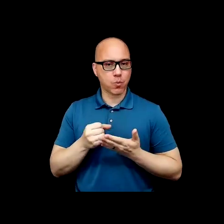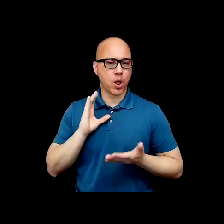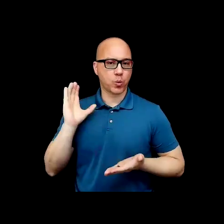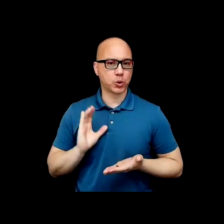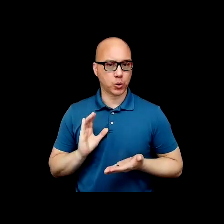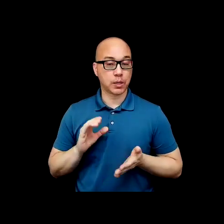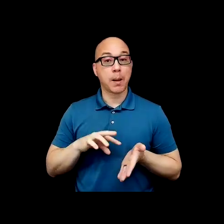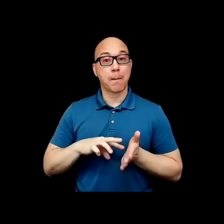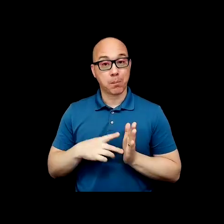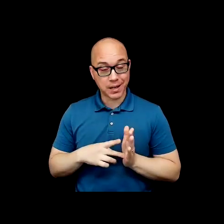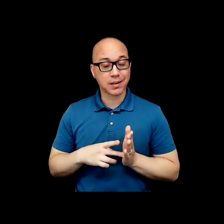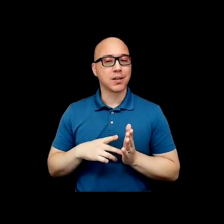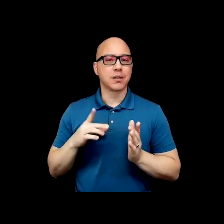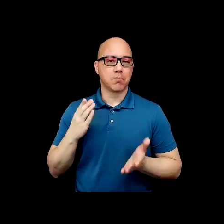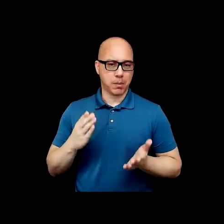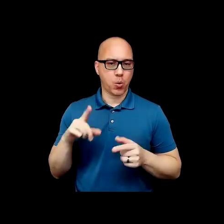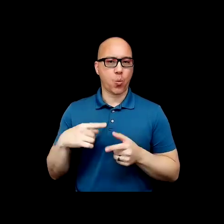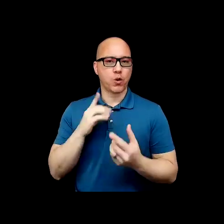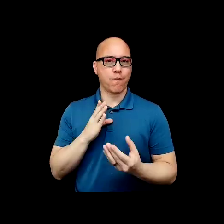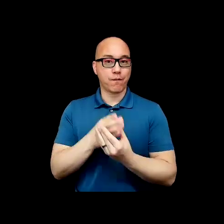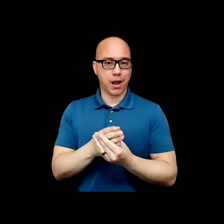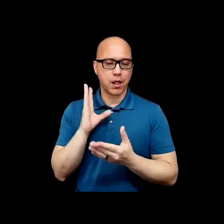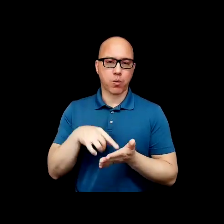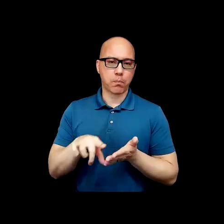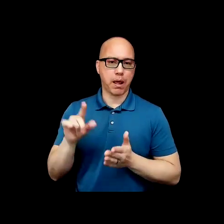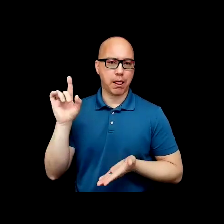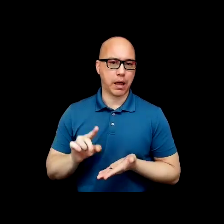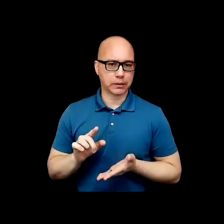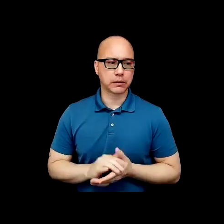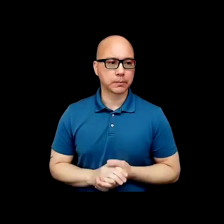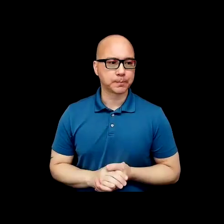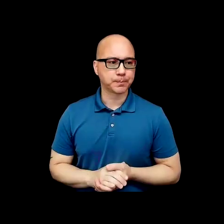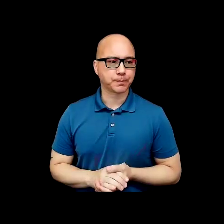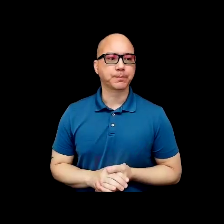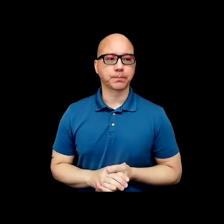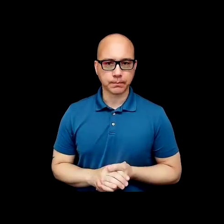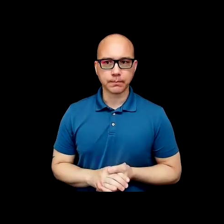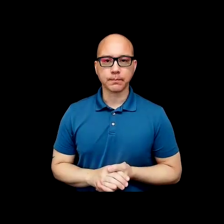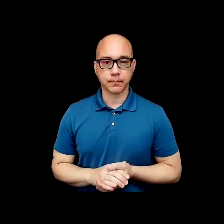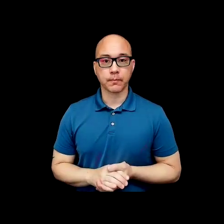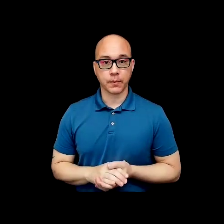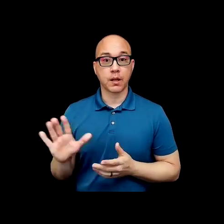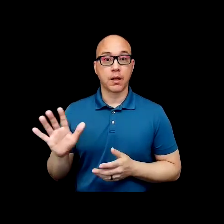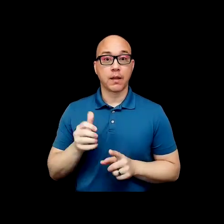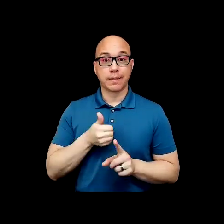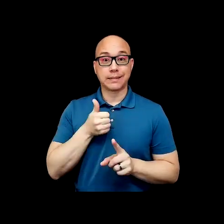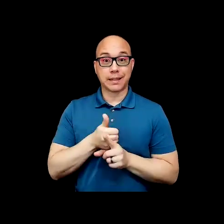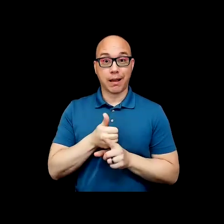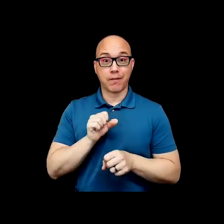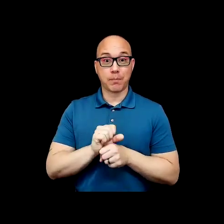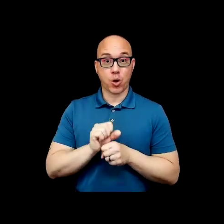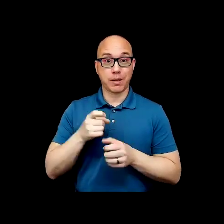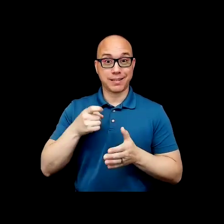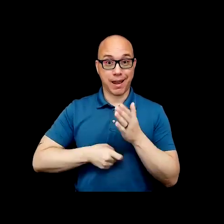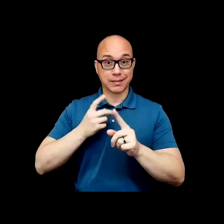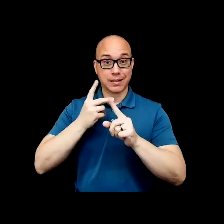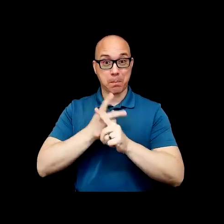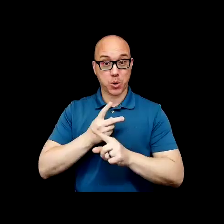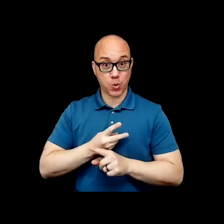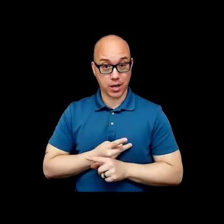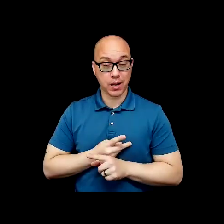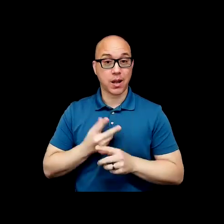that you have to pay when file your tax return. The Self-Employment Tax is computed at 15.3% of